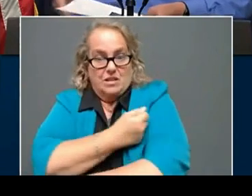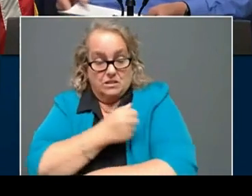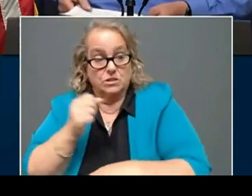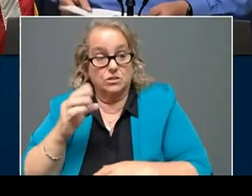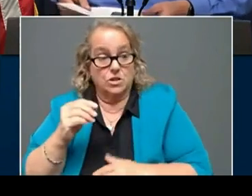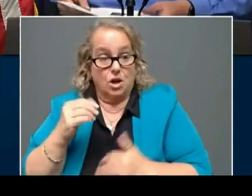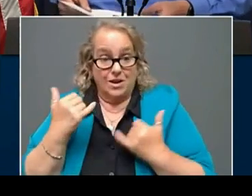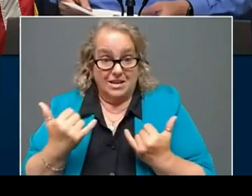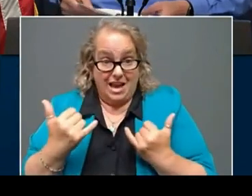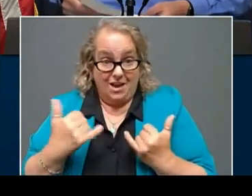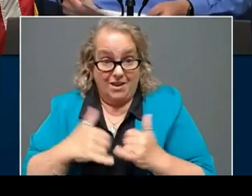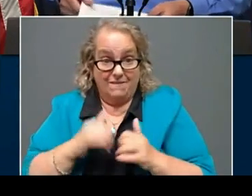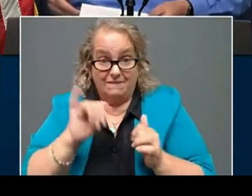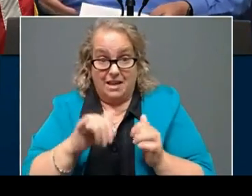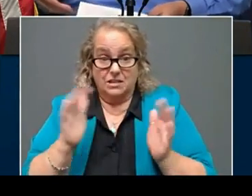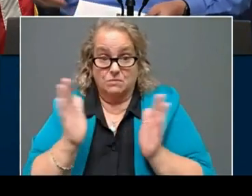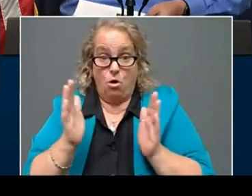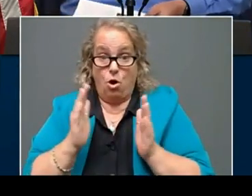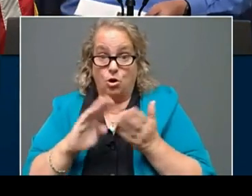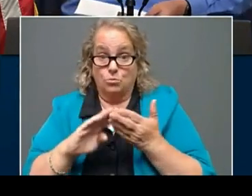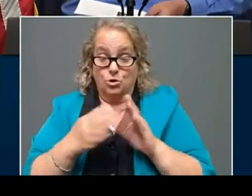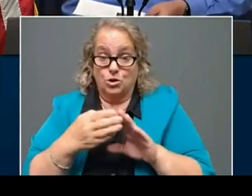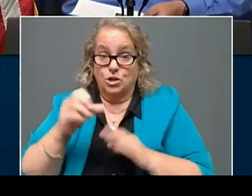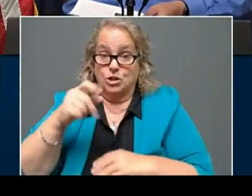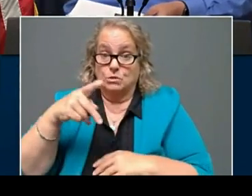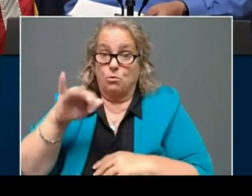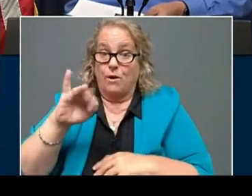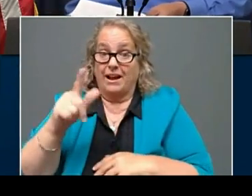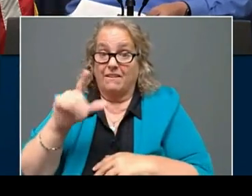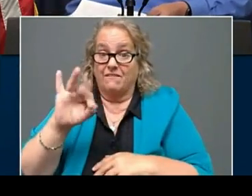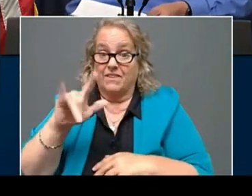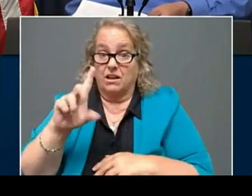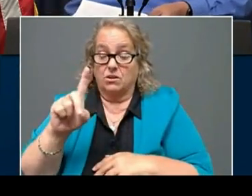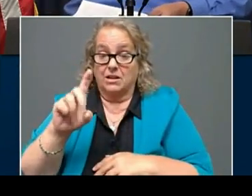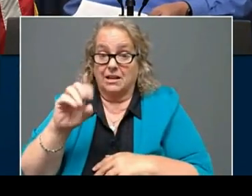community in Springfield county Kentucky. Uh, that's the quote there